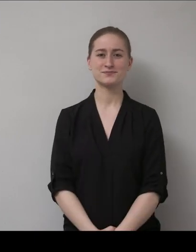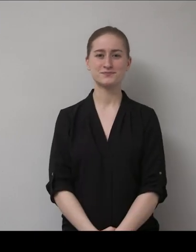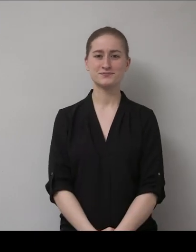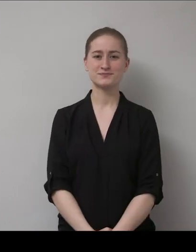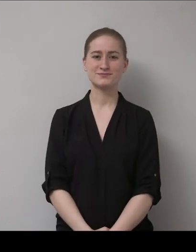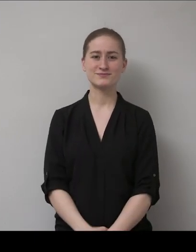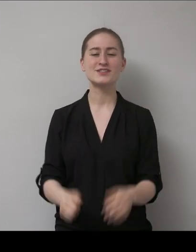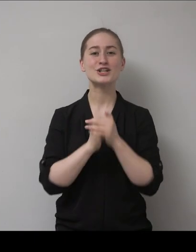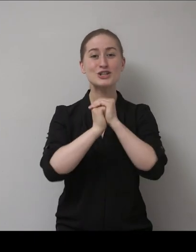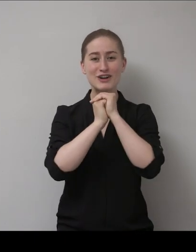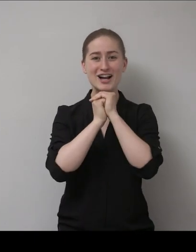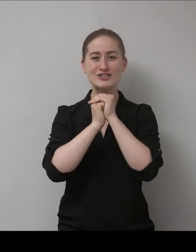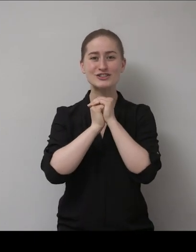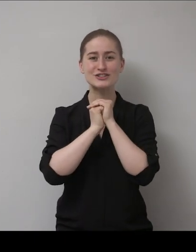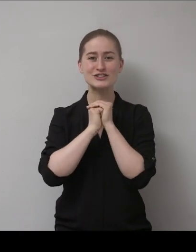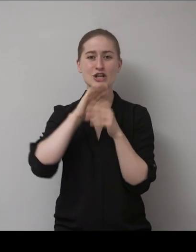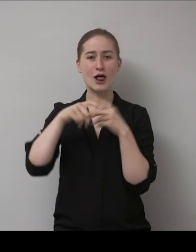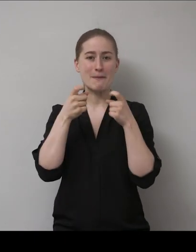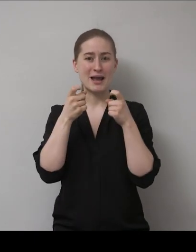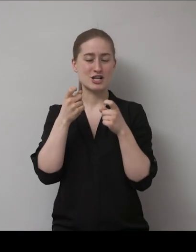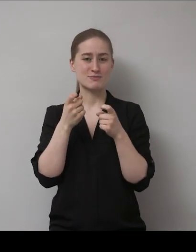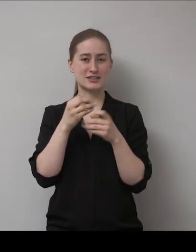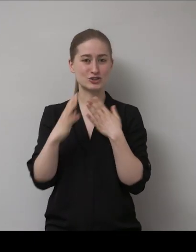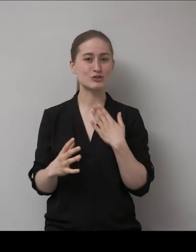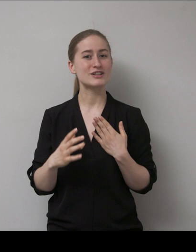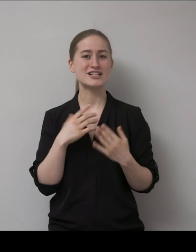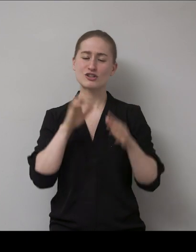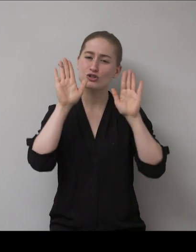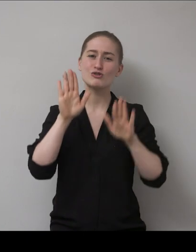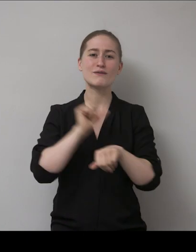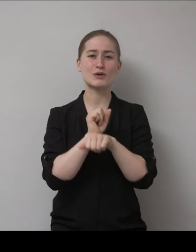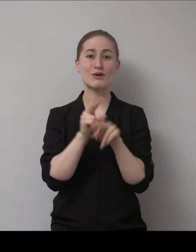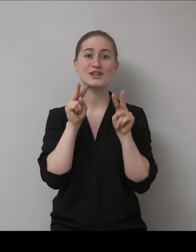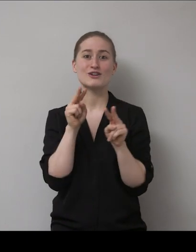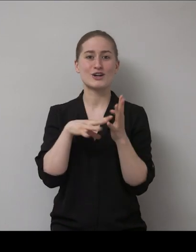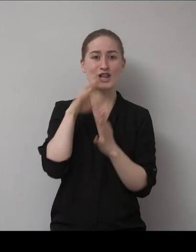Congratulations, Public Management students, terrific work, and we look forward to learning and keeping up with